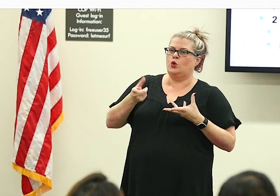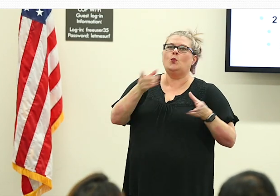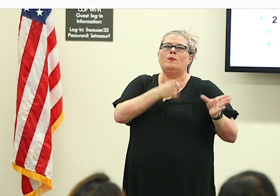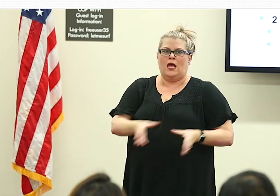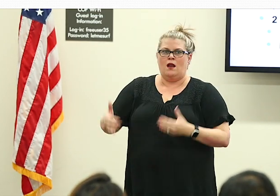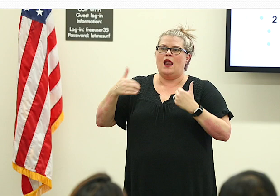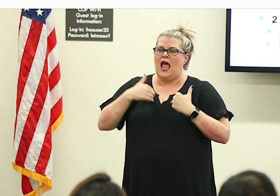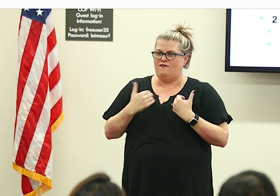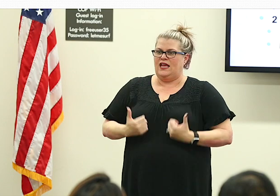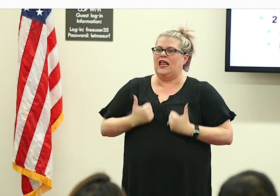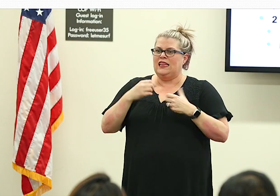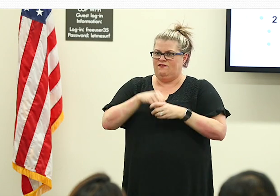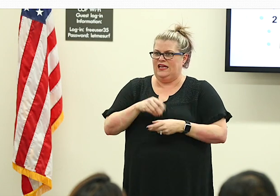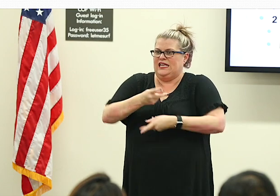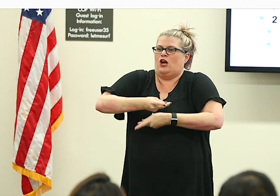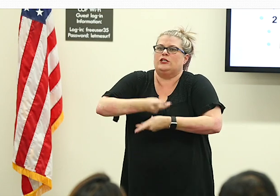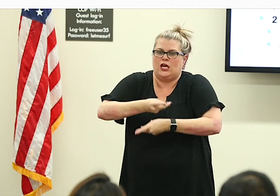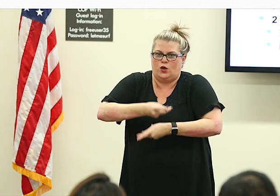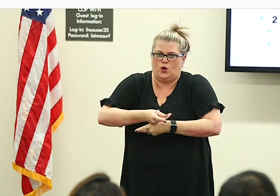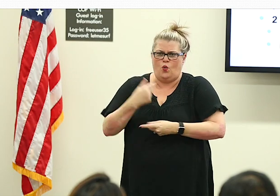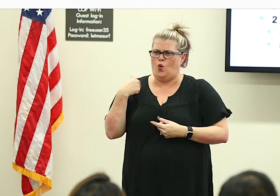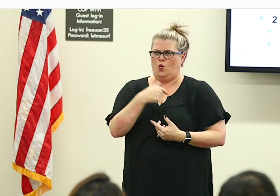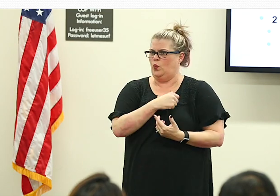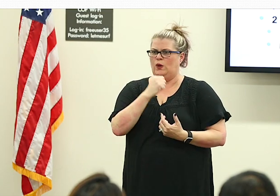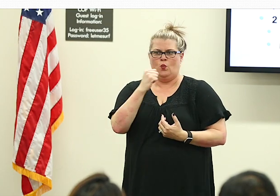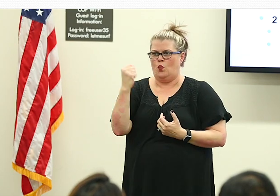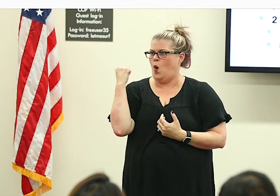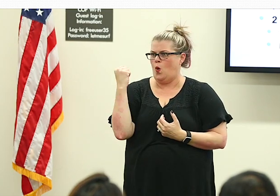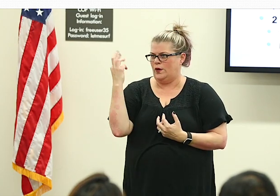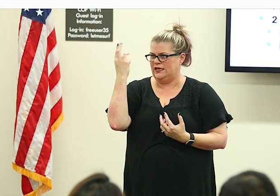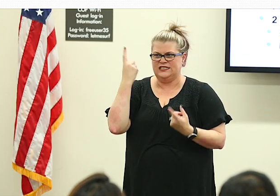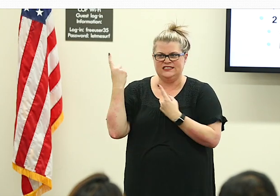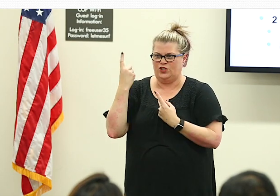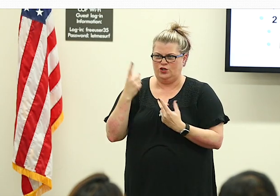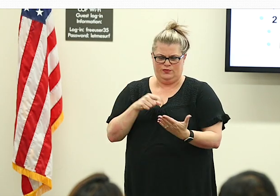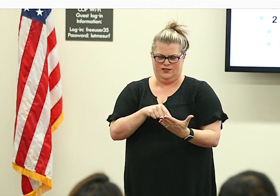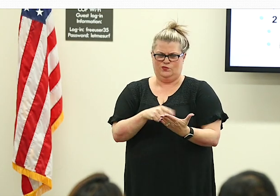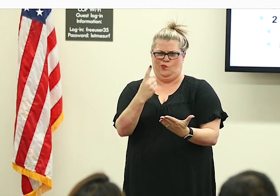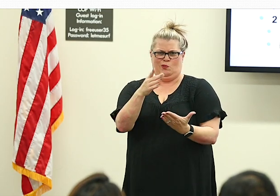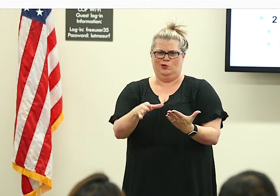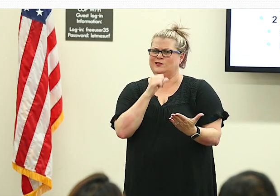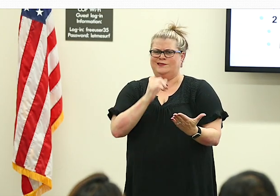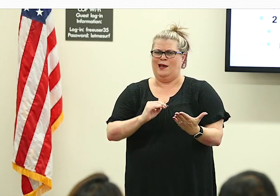Otherwise we're going to not consider it, because it doesn't meet our guidelines.